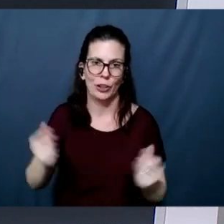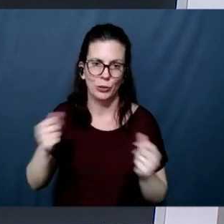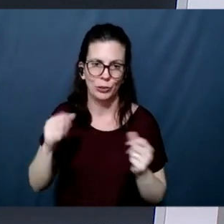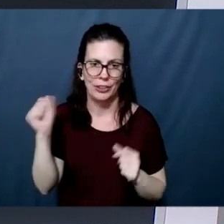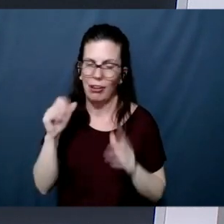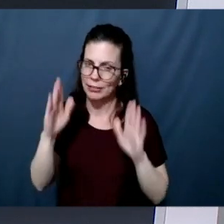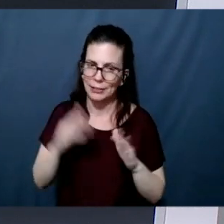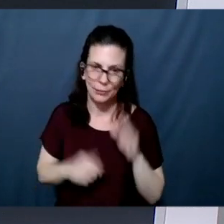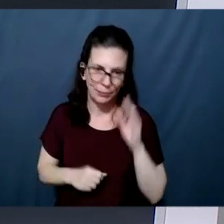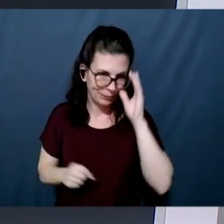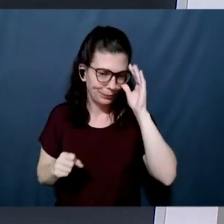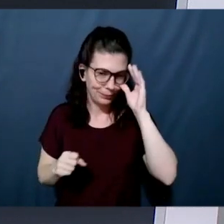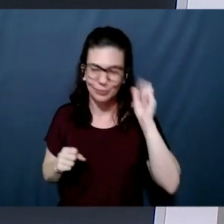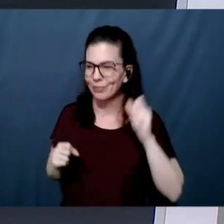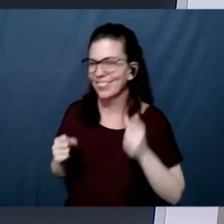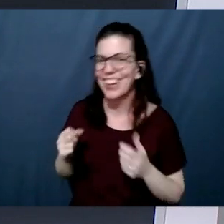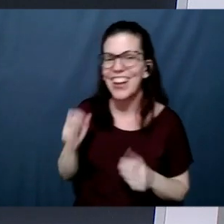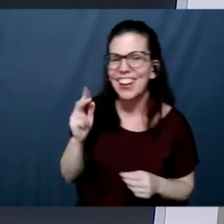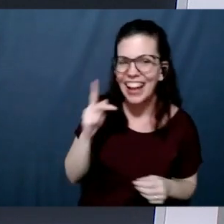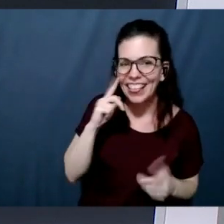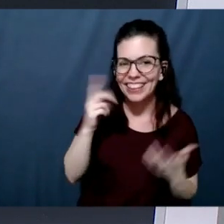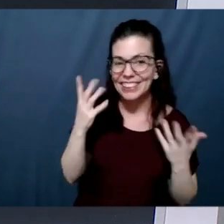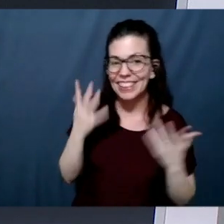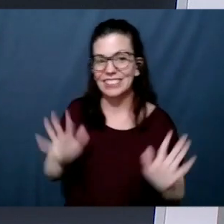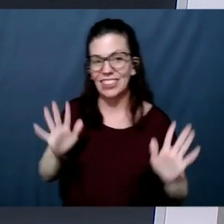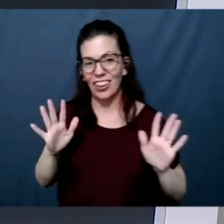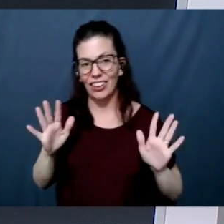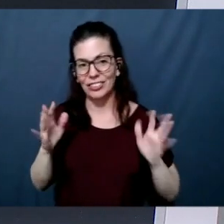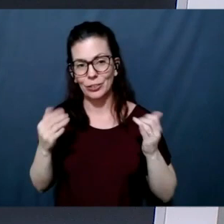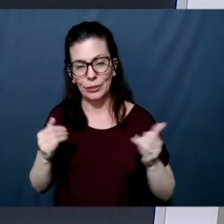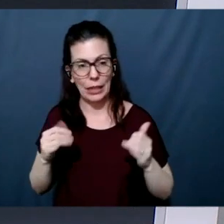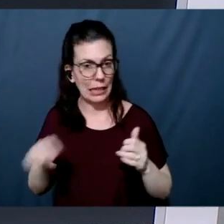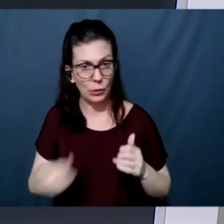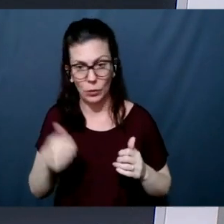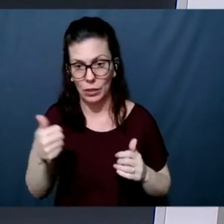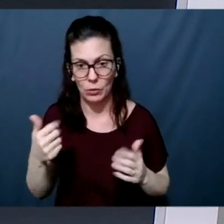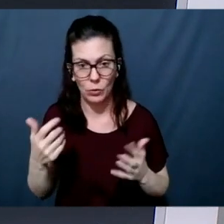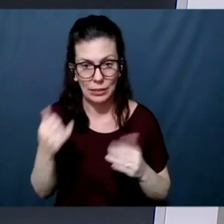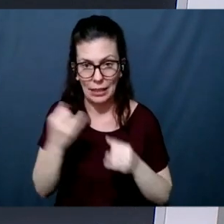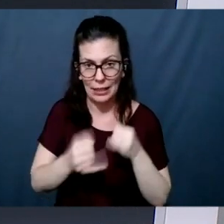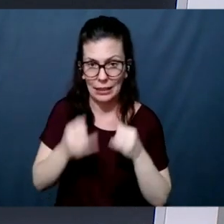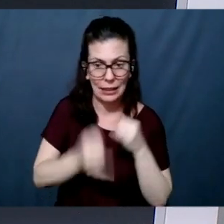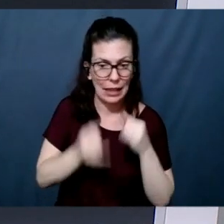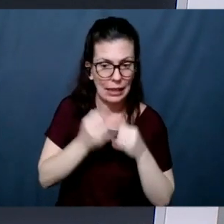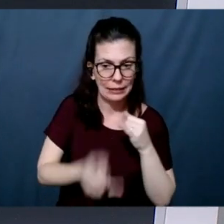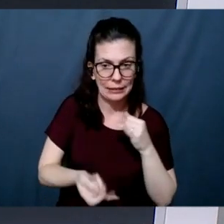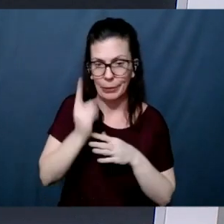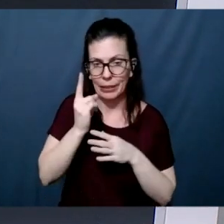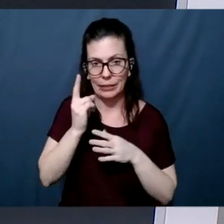Alright. I think that is all we have, unless anyone has any last things they want to talk to the audience about.